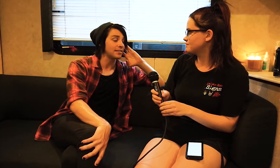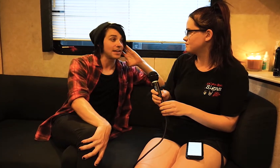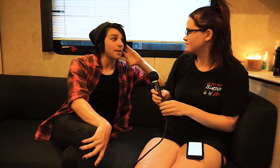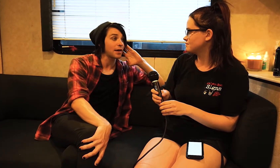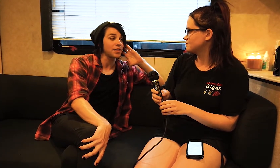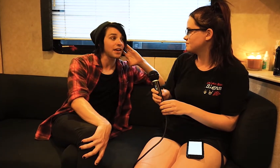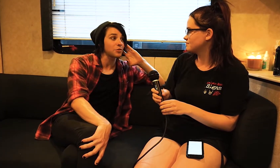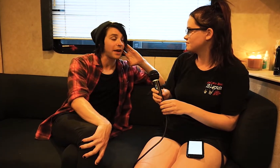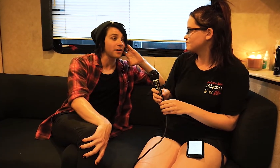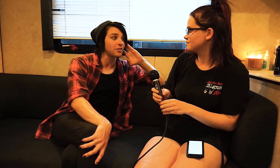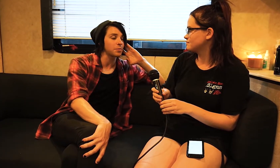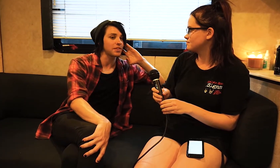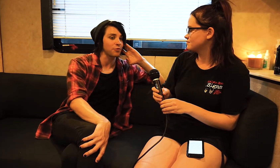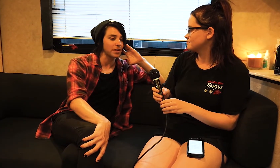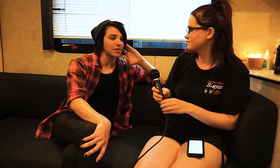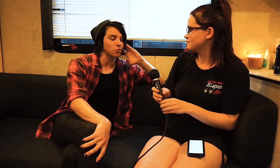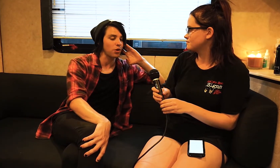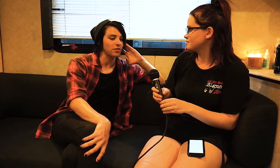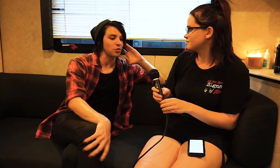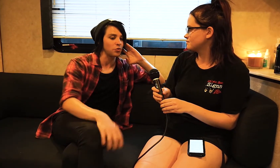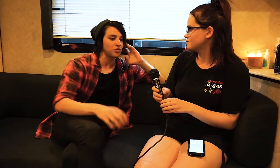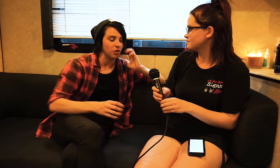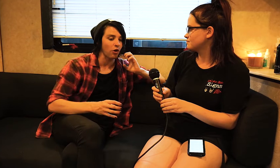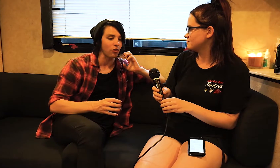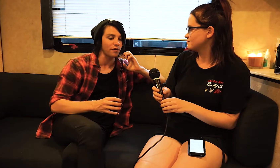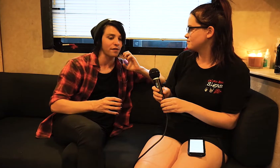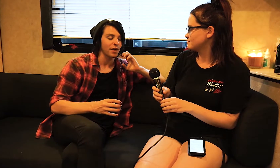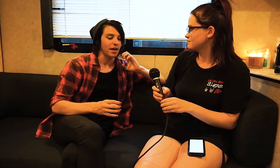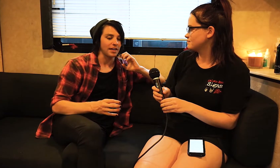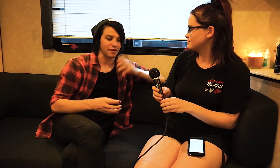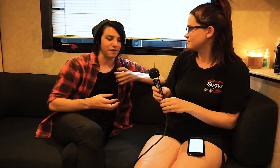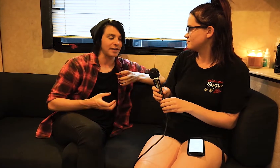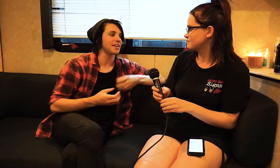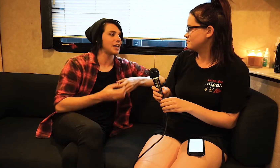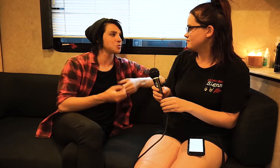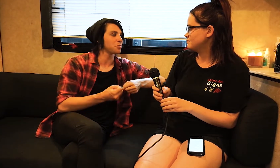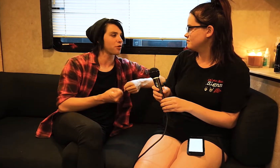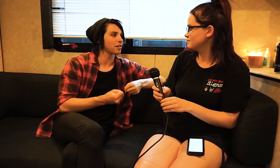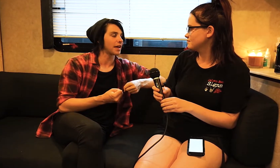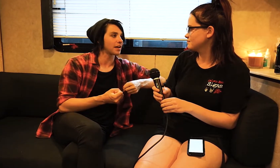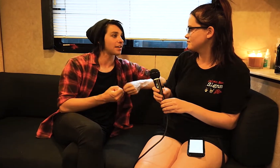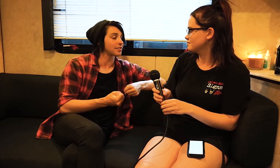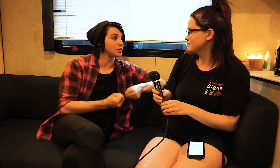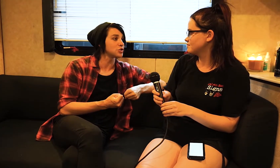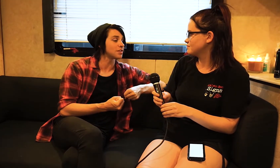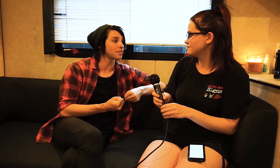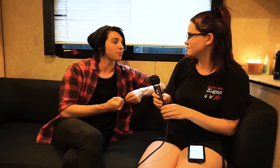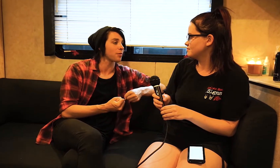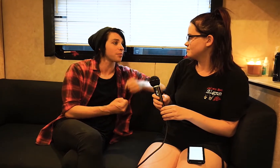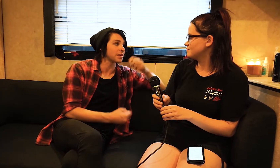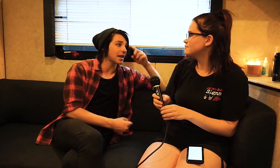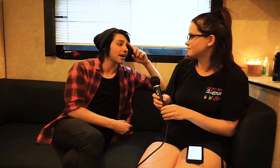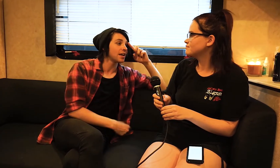I don't know if it's a dynamic thing as parents they really just want to solve and the tangible prob- solutions to problems like that